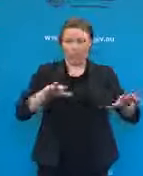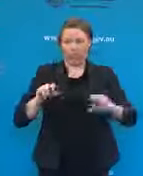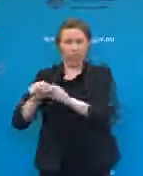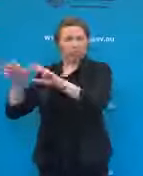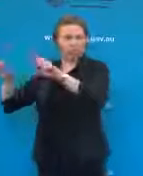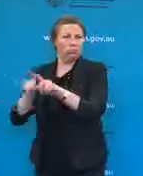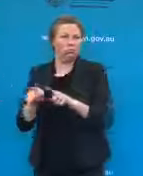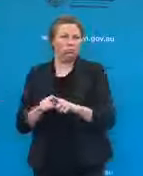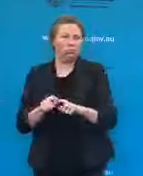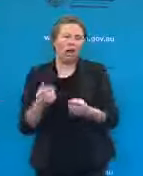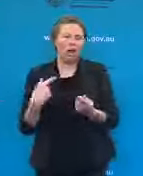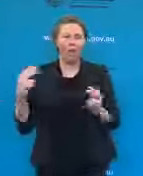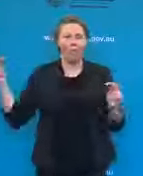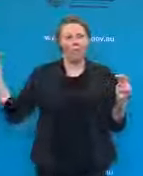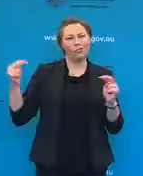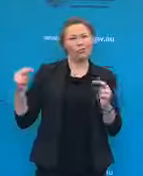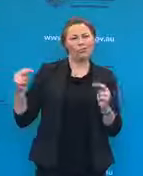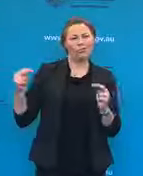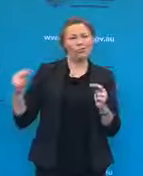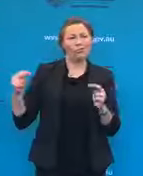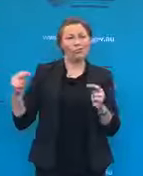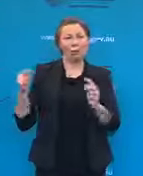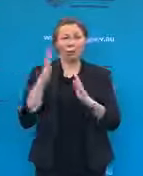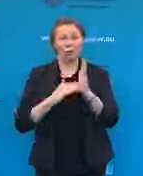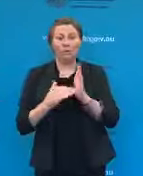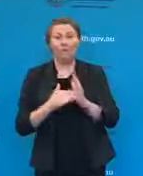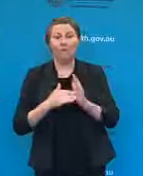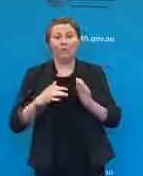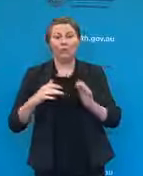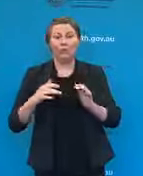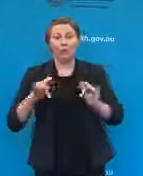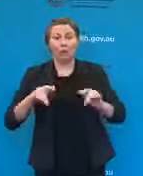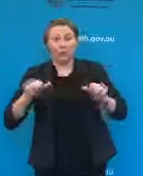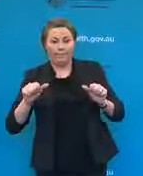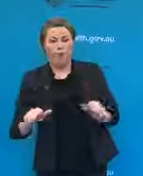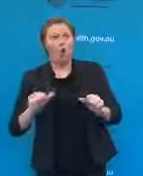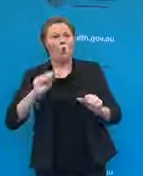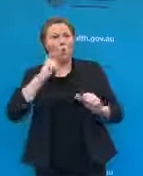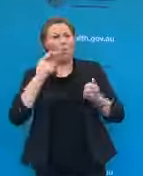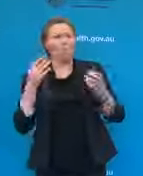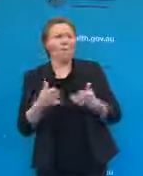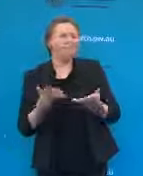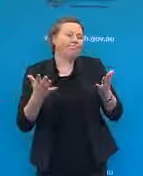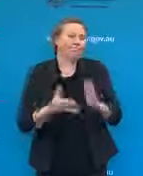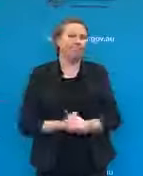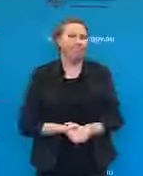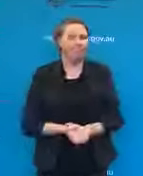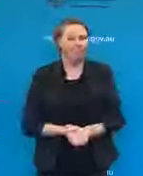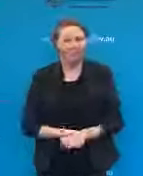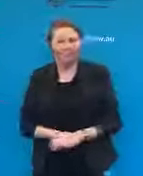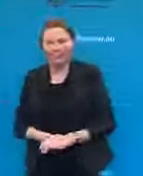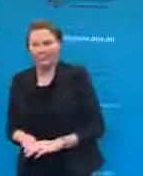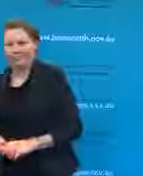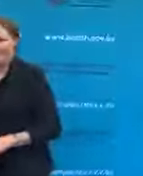They would be watching that, they've made no decision to proceed with that, we're working that through with them. Thank you very much.